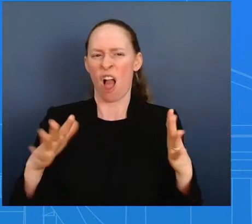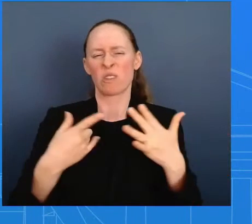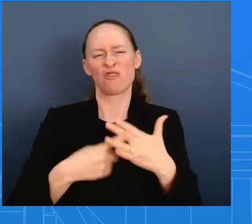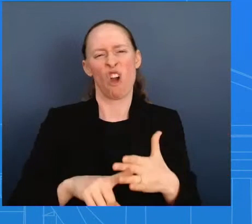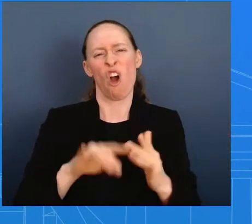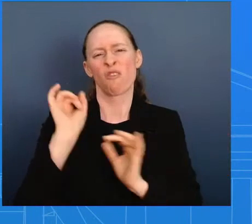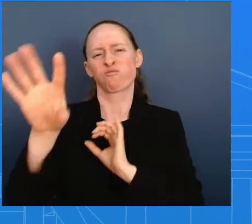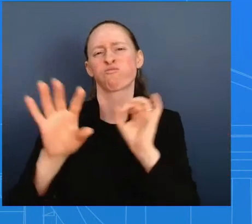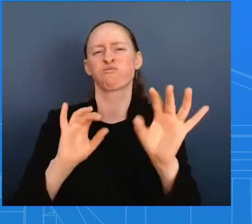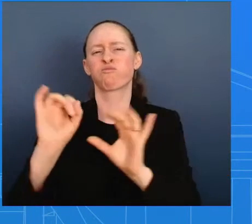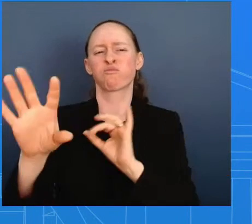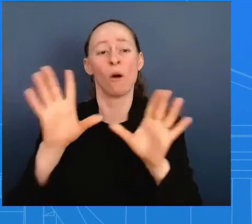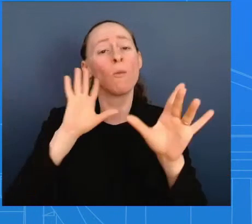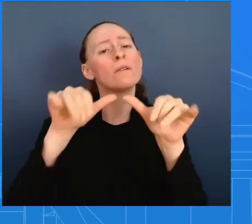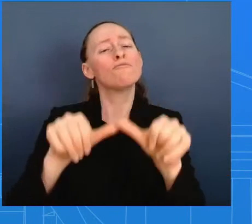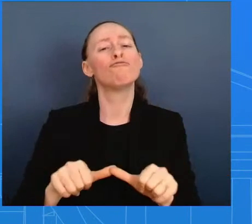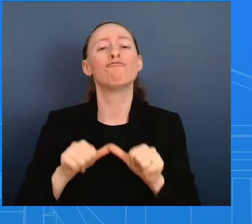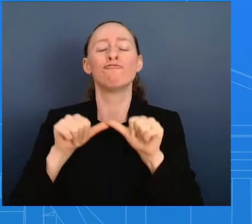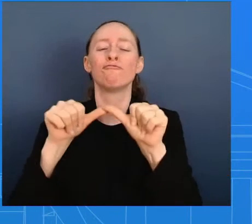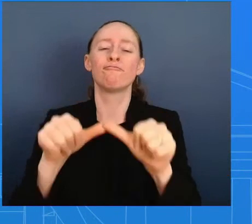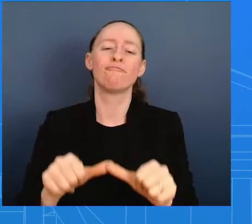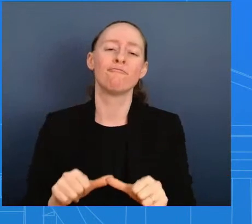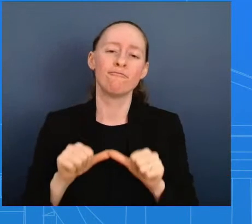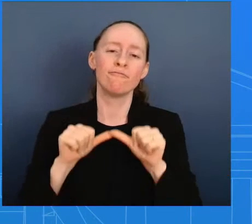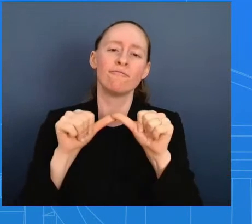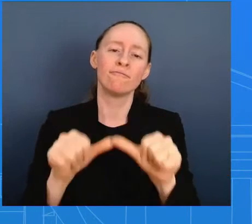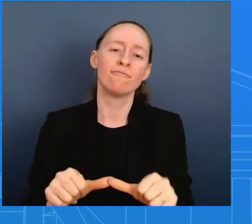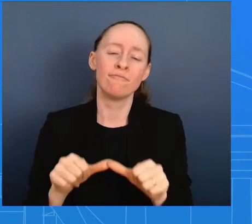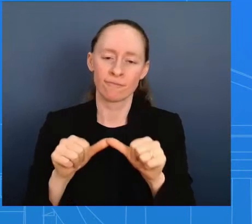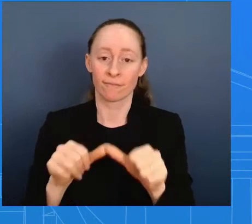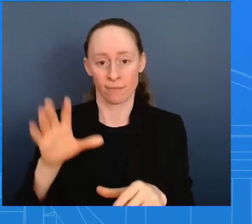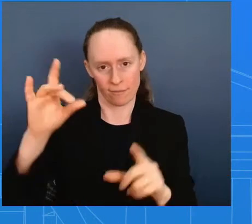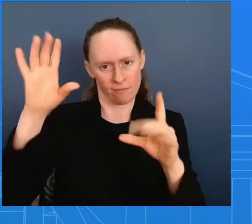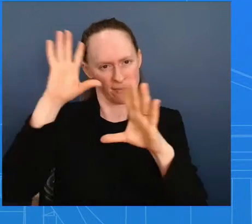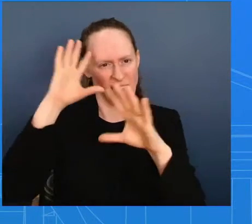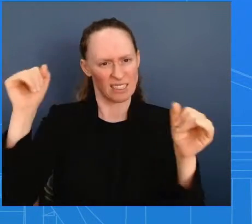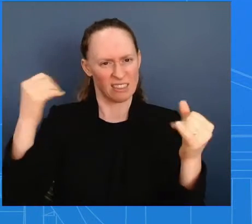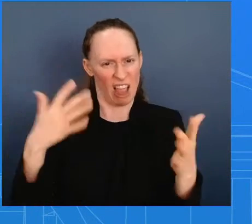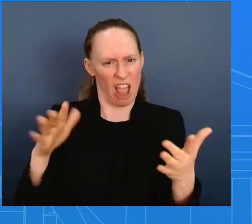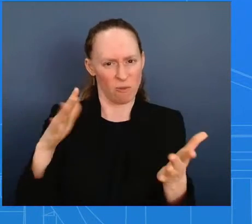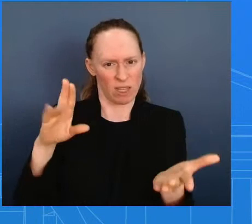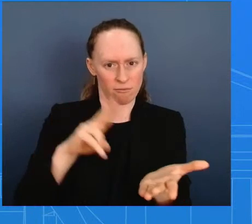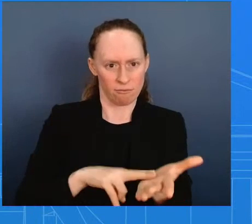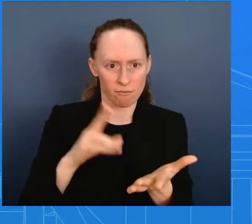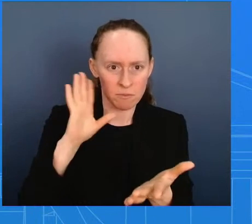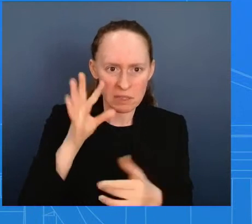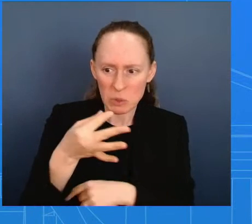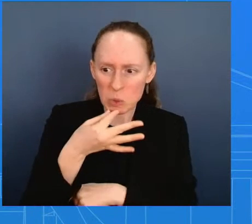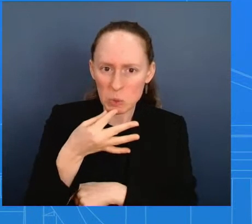Presidential Drawdown Authority -- package just in the coming days, because we're trying to really accelerate the tempo